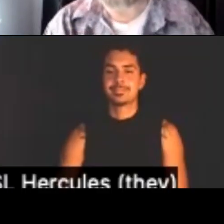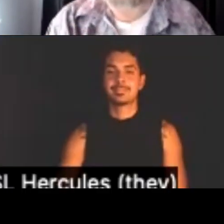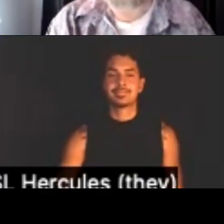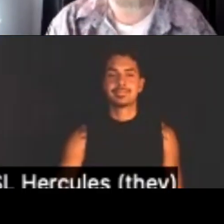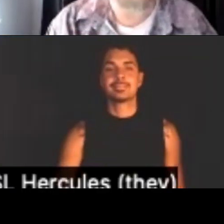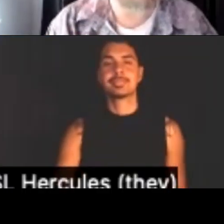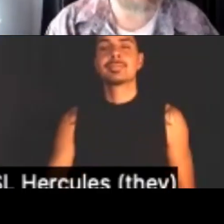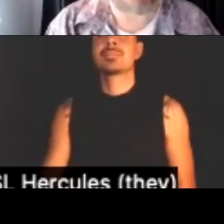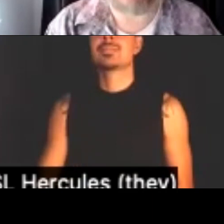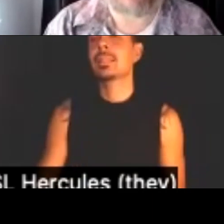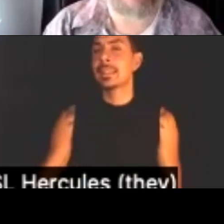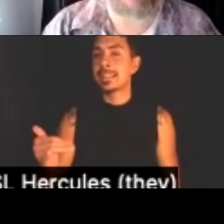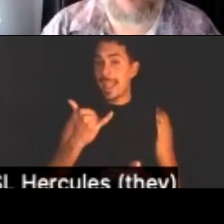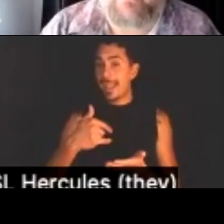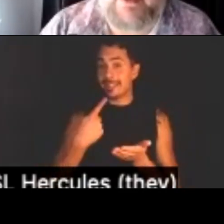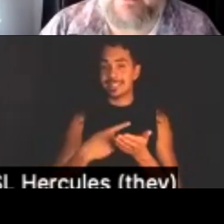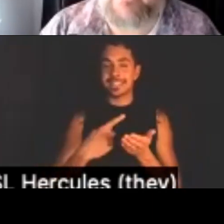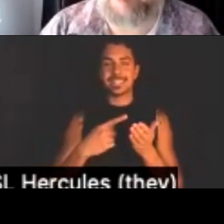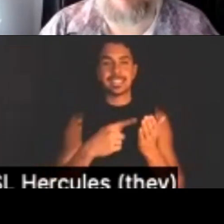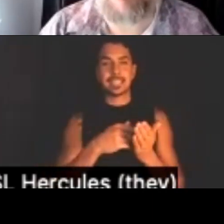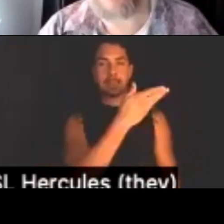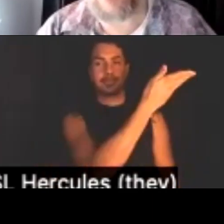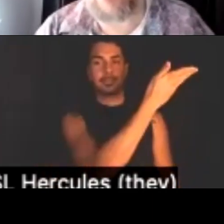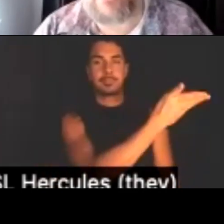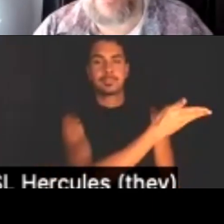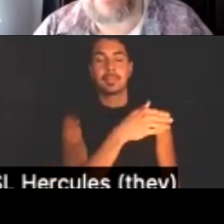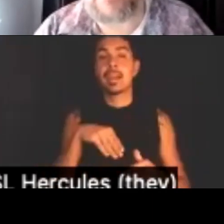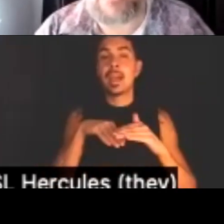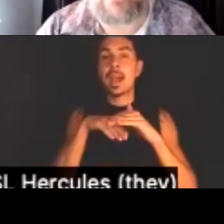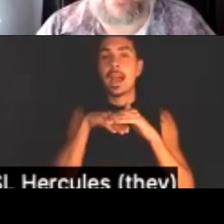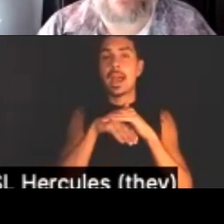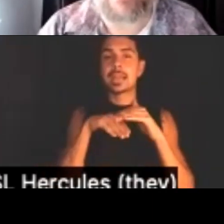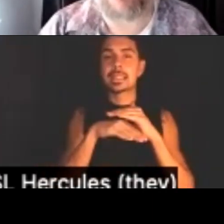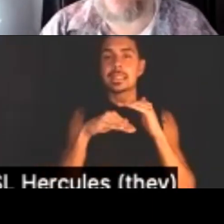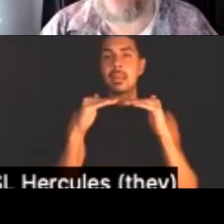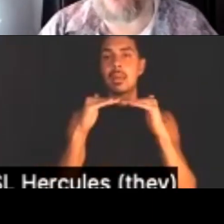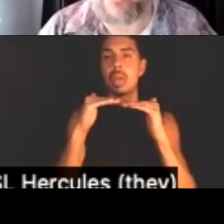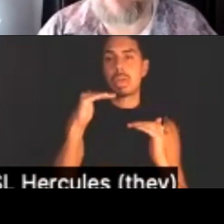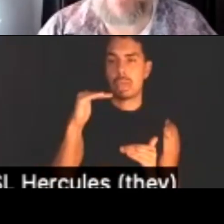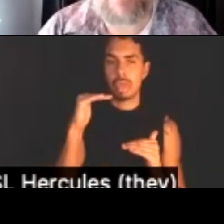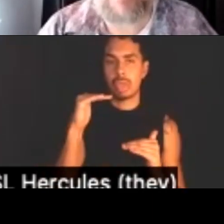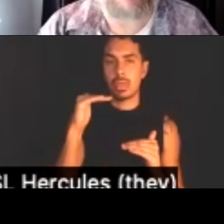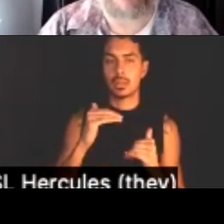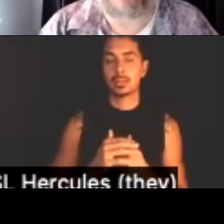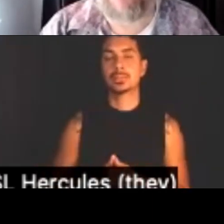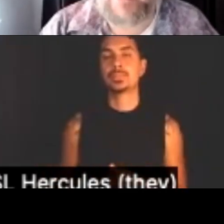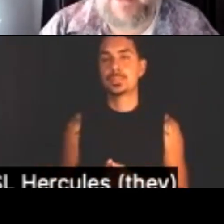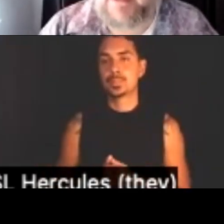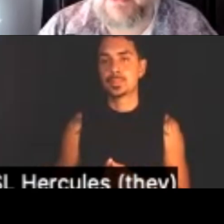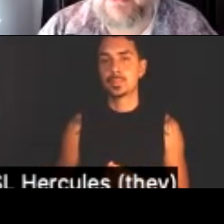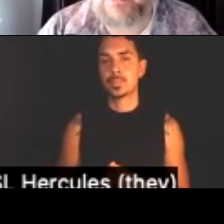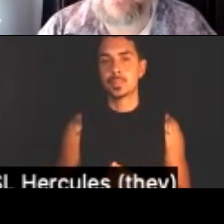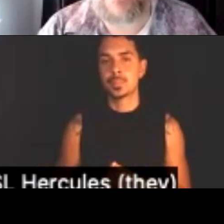So health insurance is clearly one major access inequality or inequity. Not everybody has insurance,